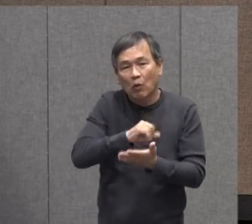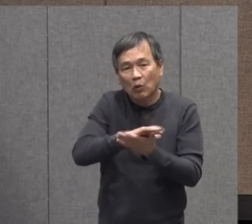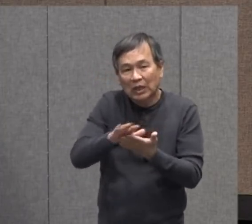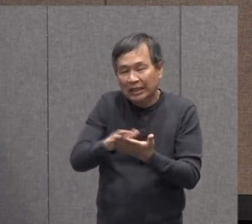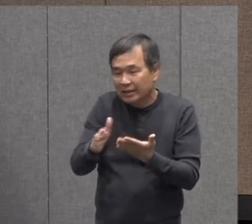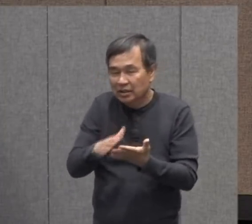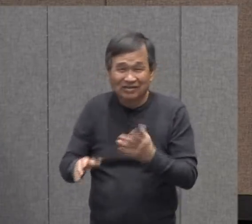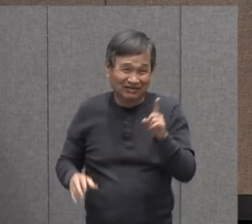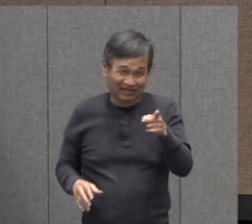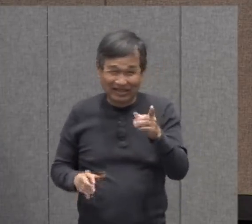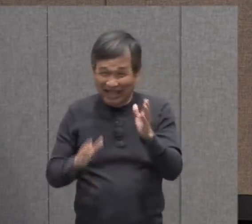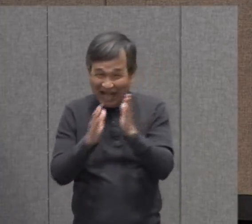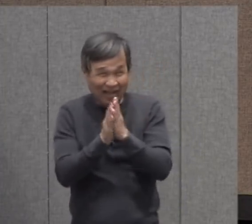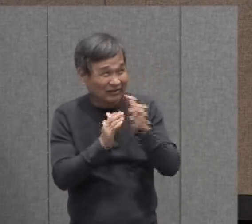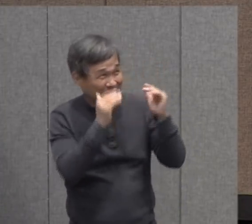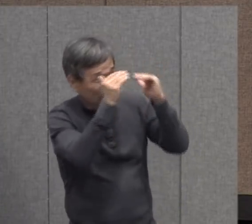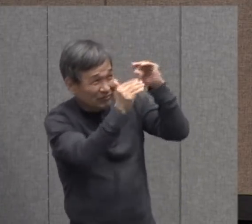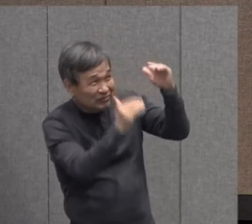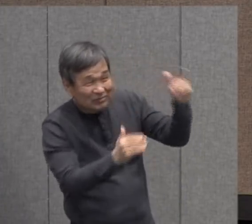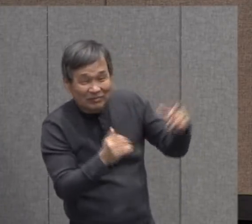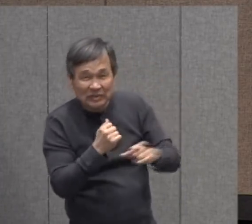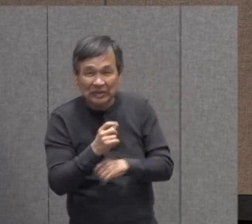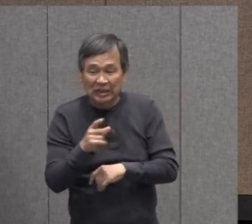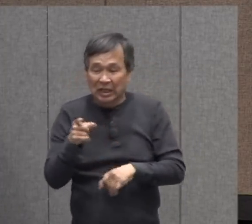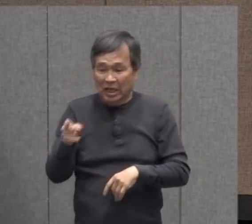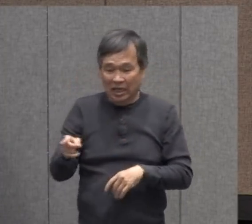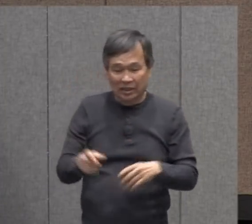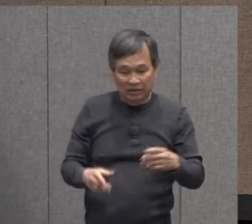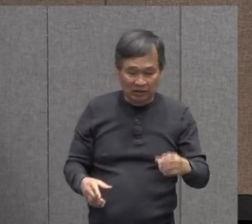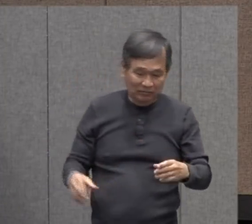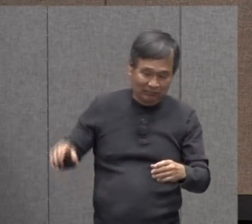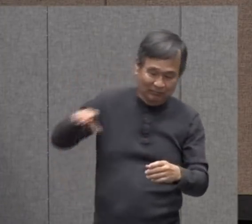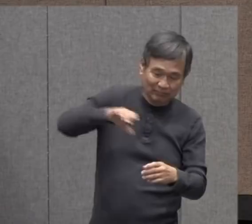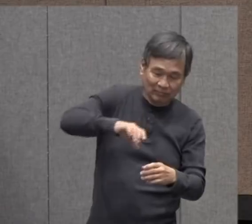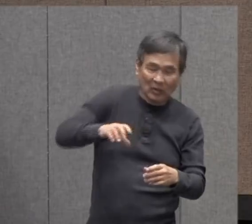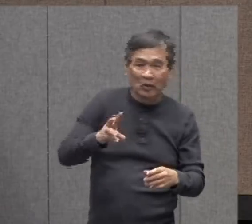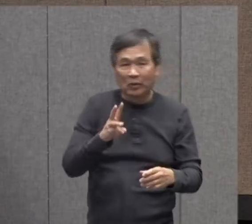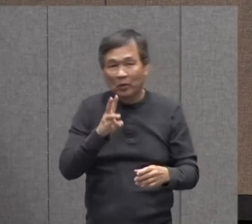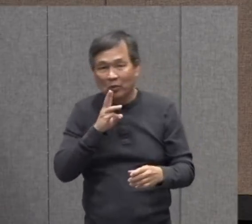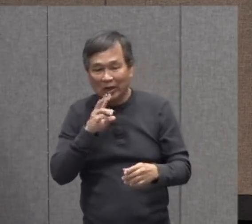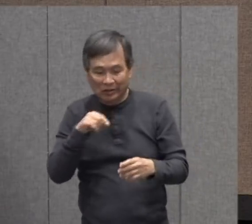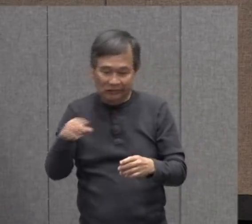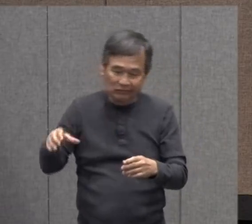You can also fill your empty objects with rocks or sand so that they will stay in place.